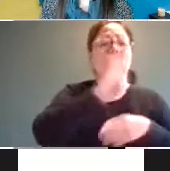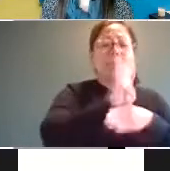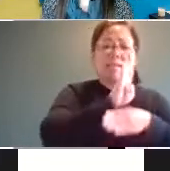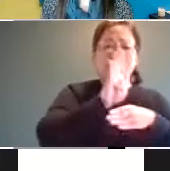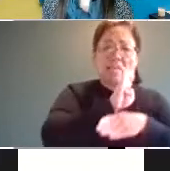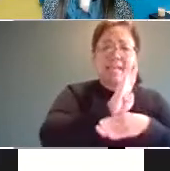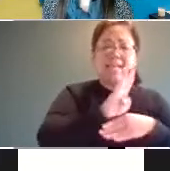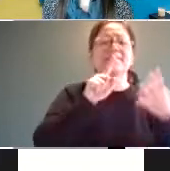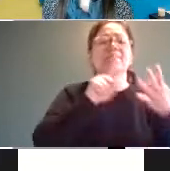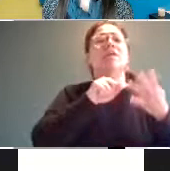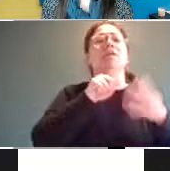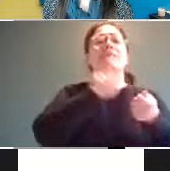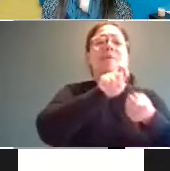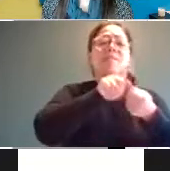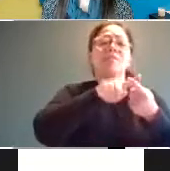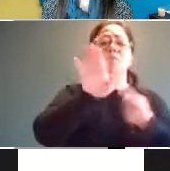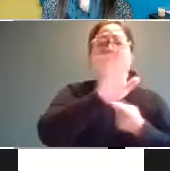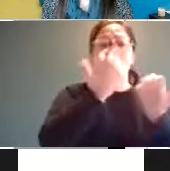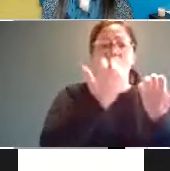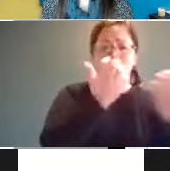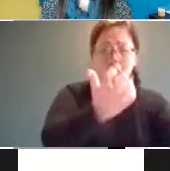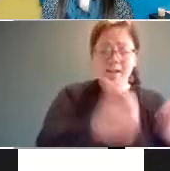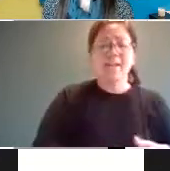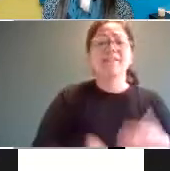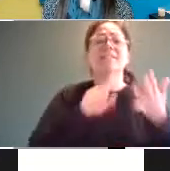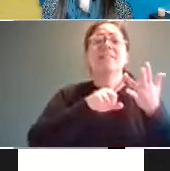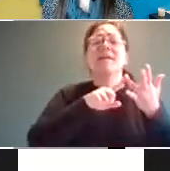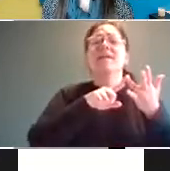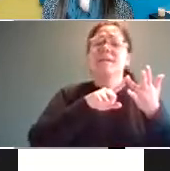the audience that you're speaking to, even search engine optimization,